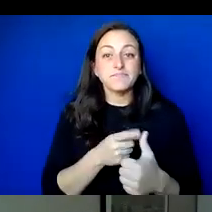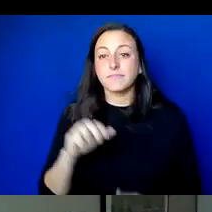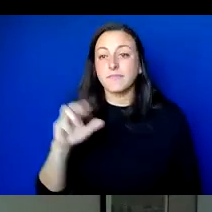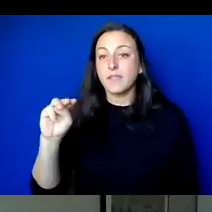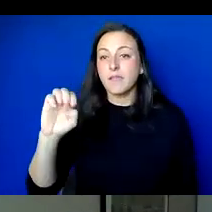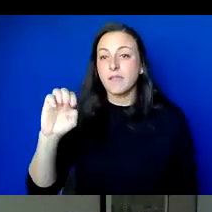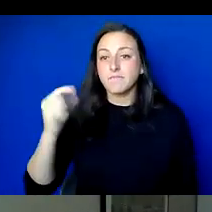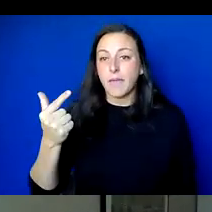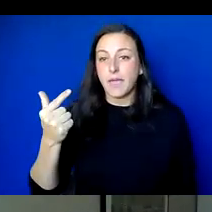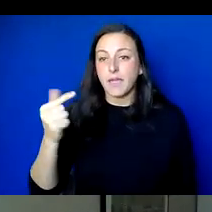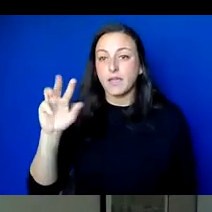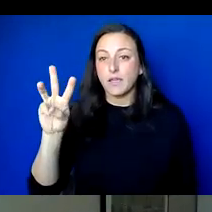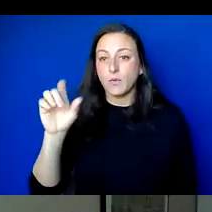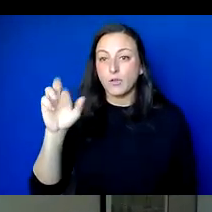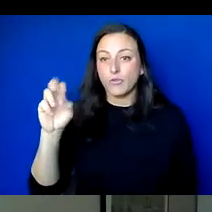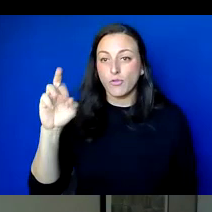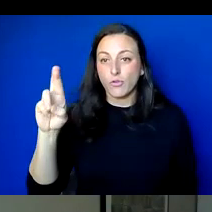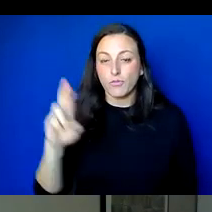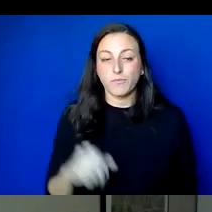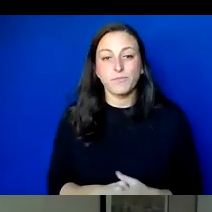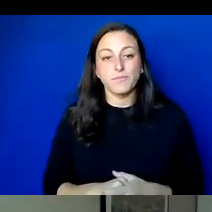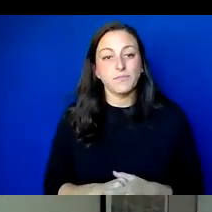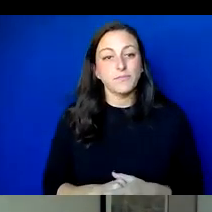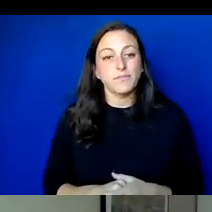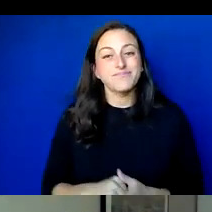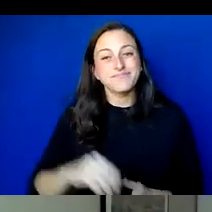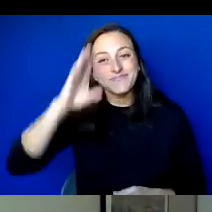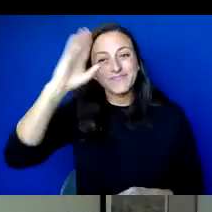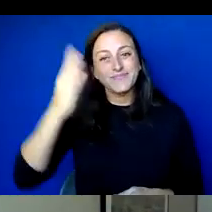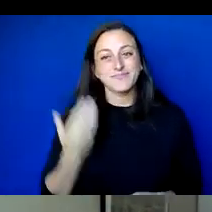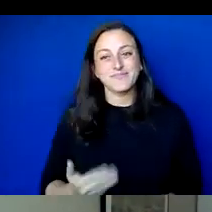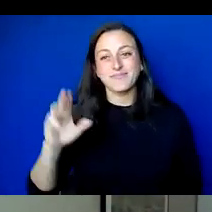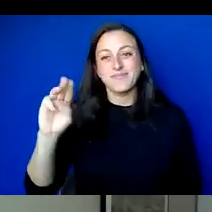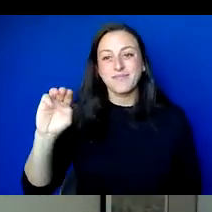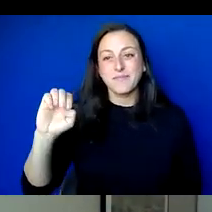Meg Wingerter: Hello this is Meg Wingerter from the Denver Post.